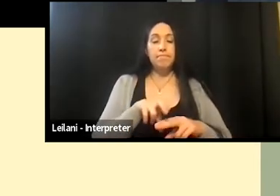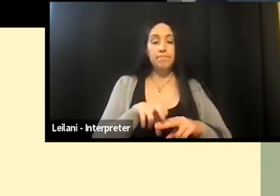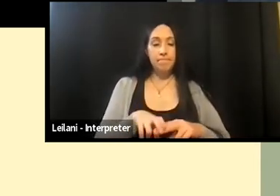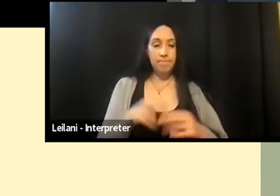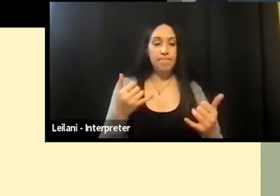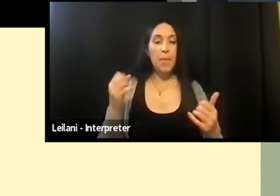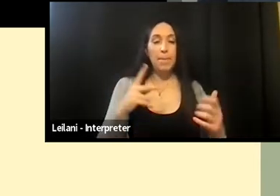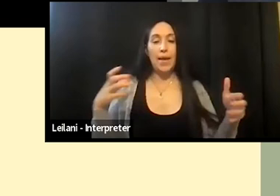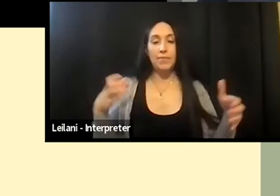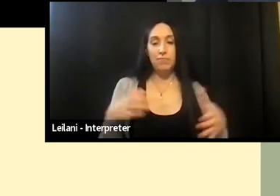Thank you.